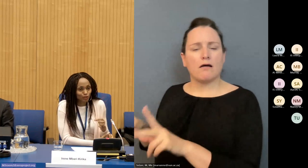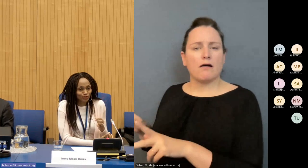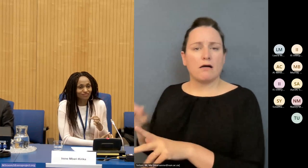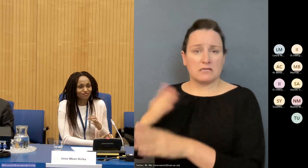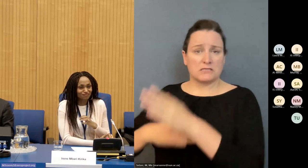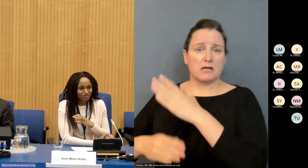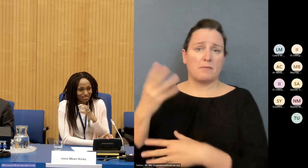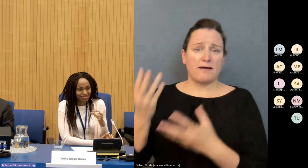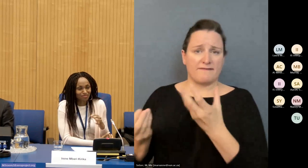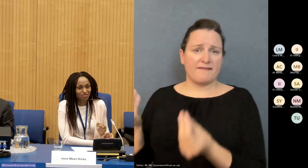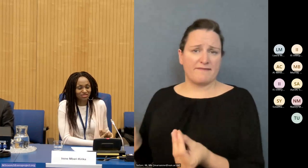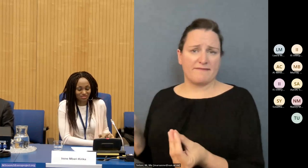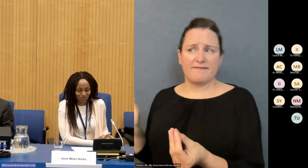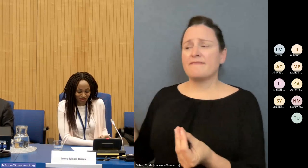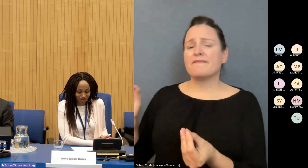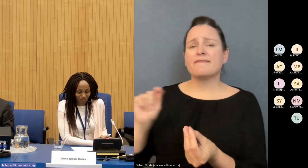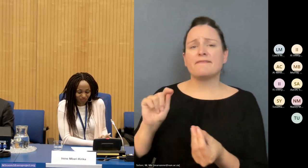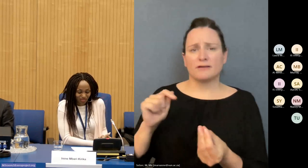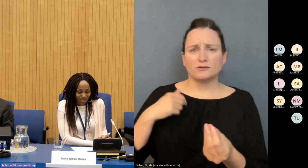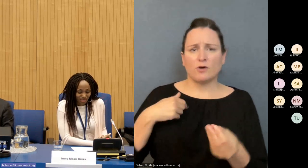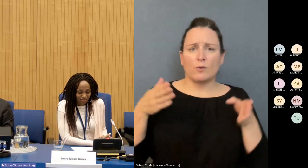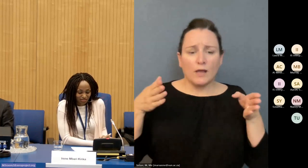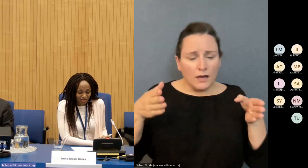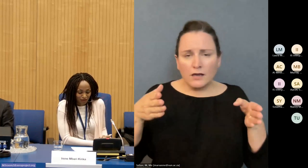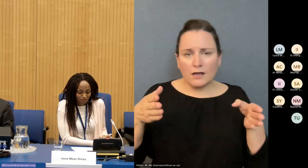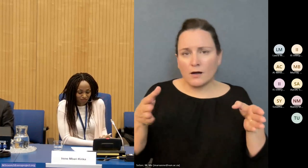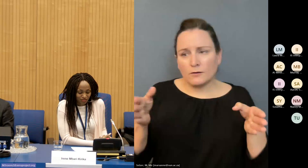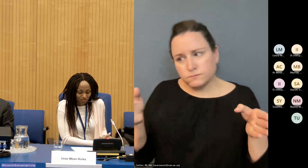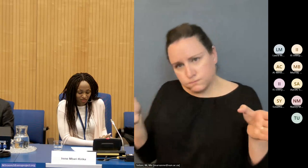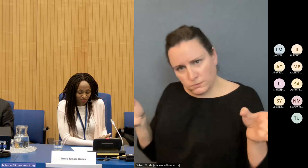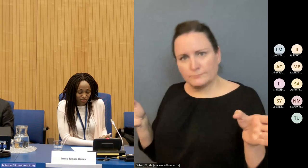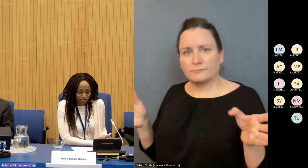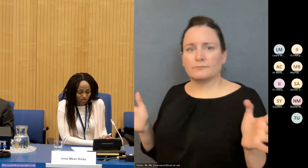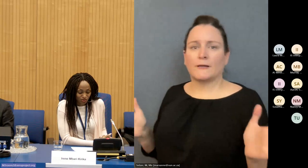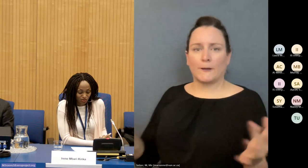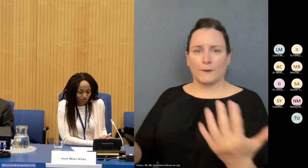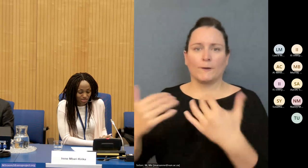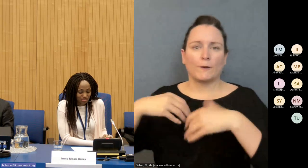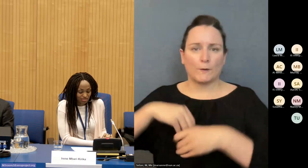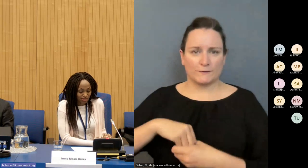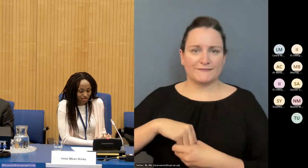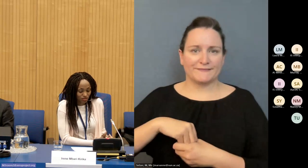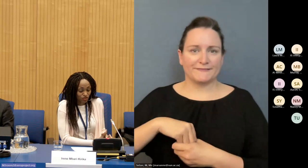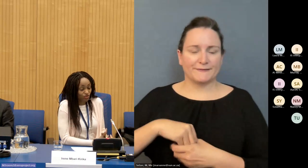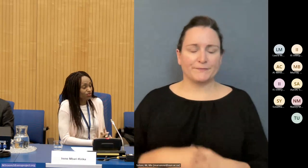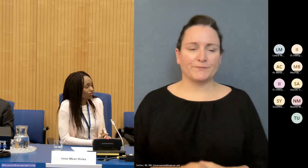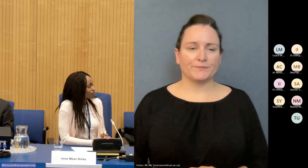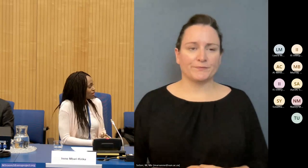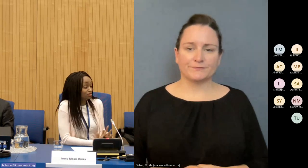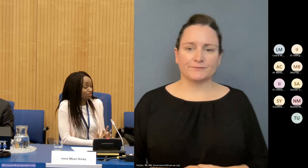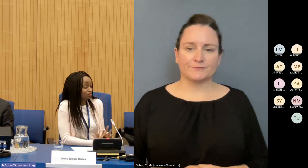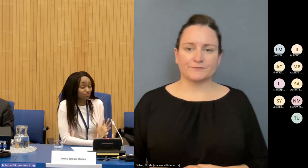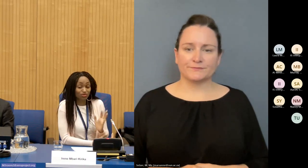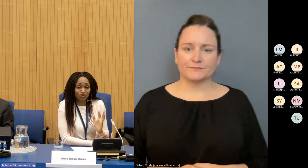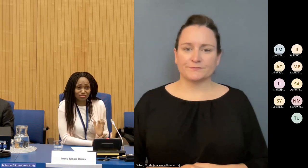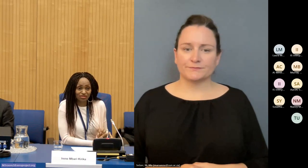inclusive in the same space as well. Something important he also raised is the issue of DPOs,